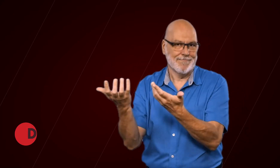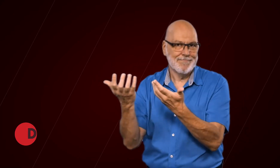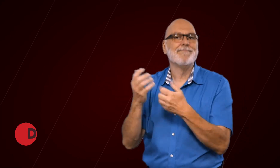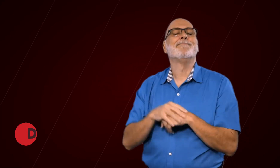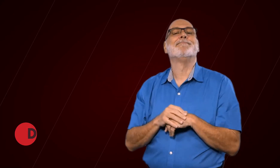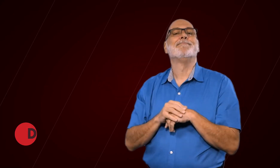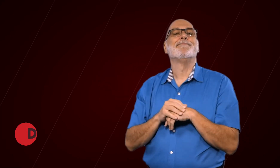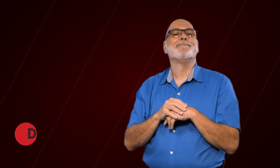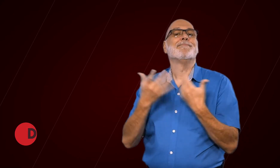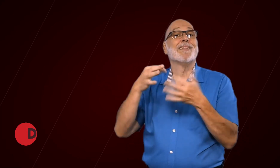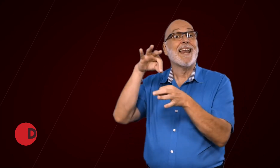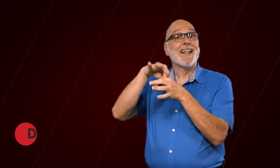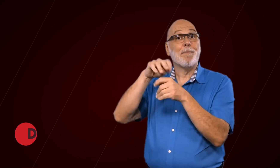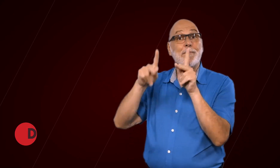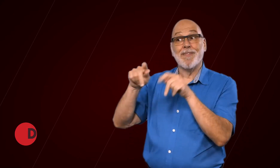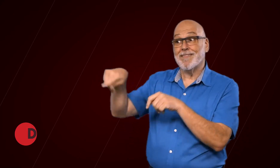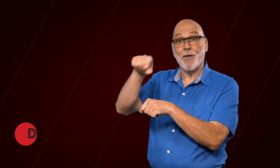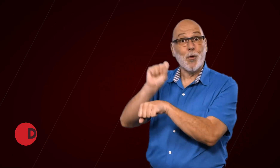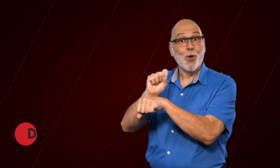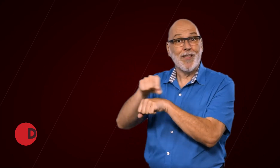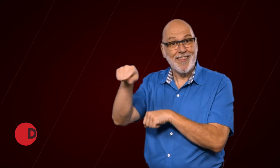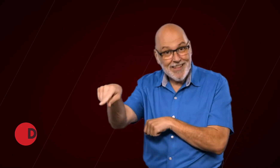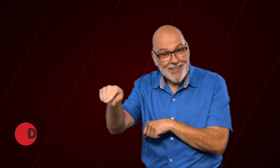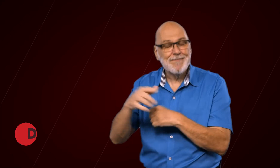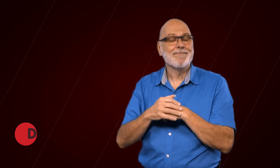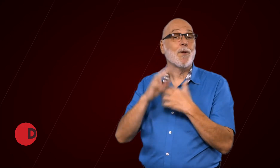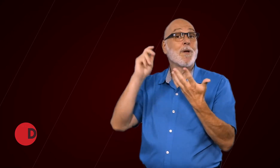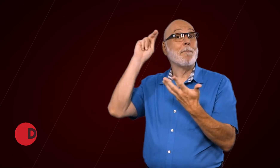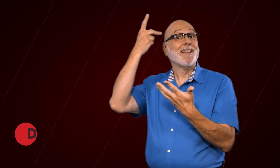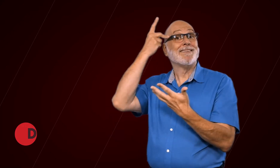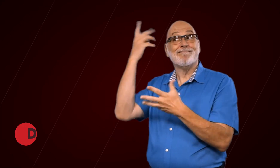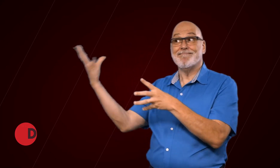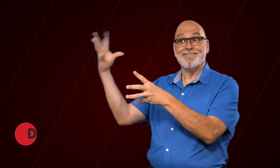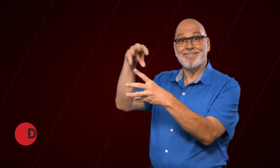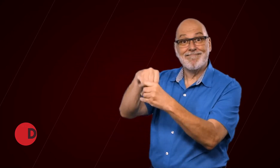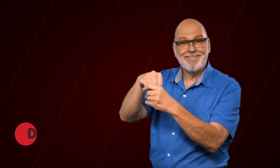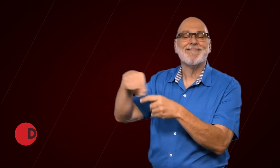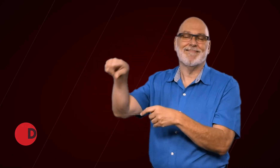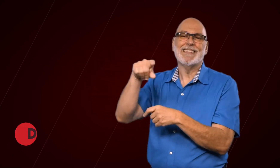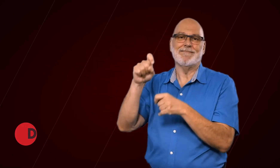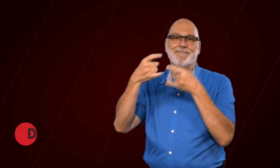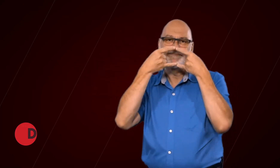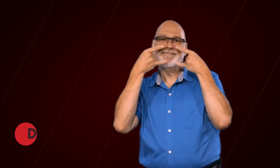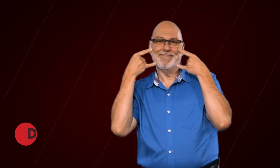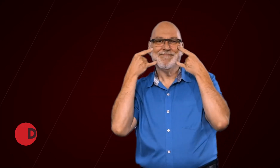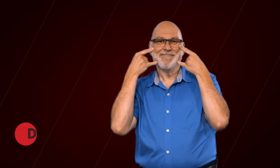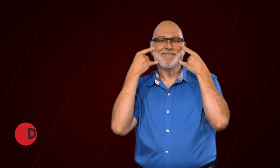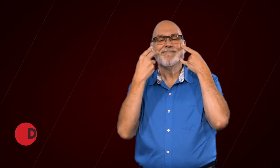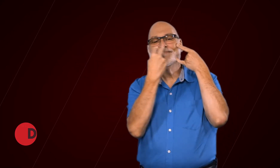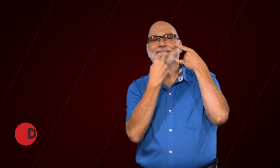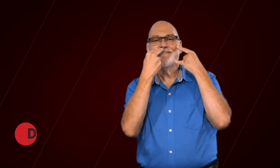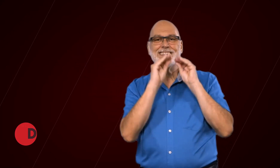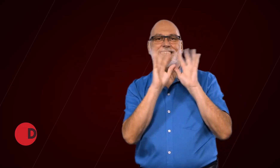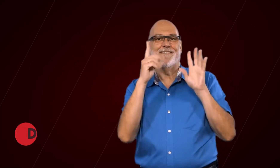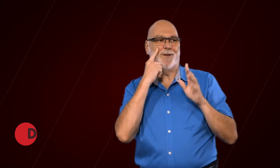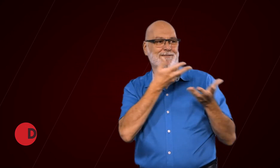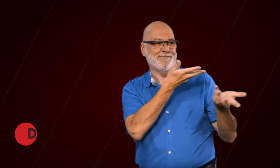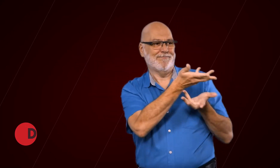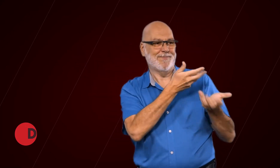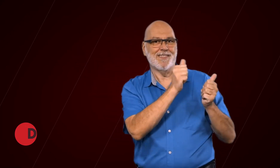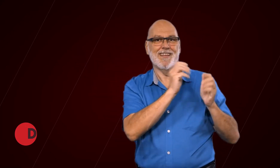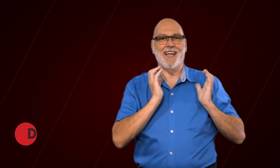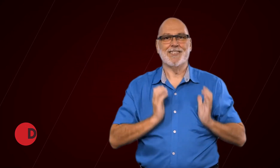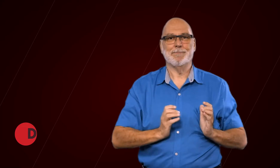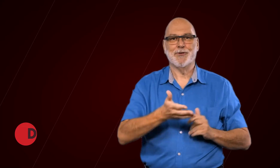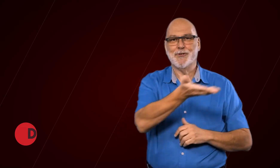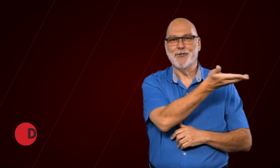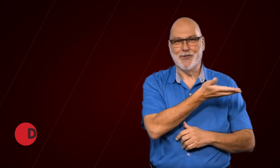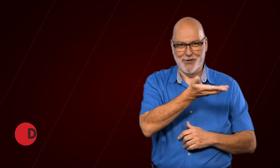safety of electors, election workers, and political participants.